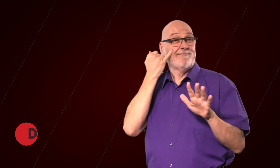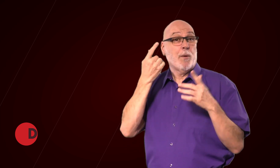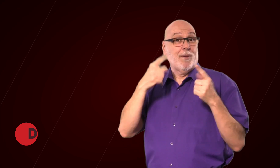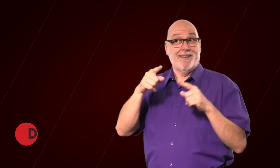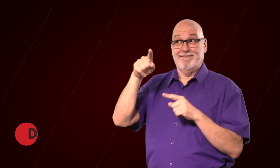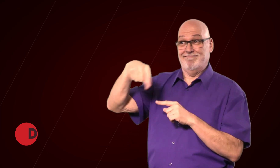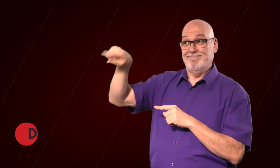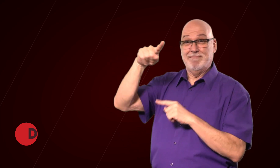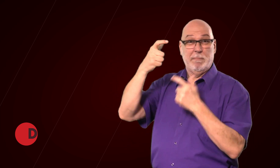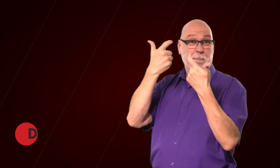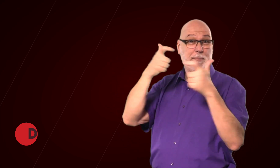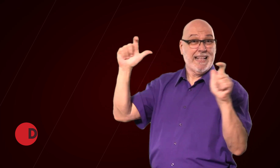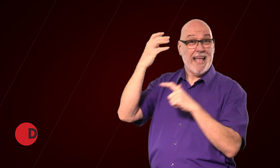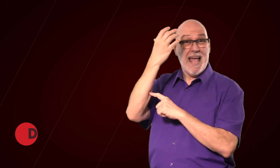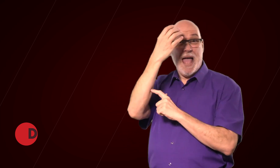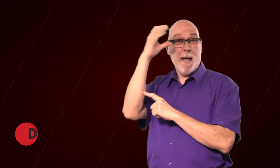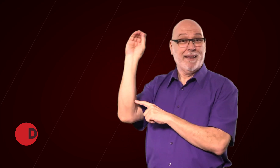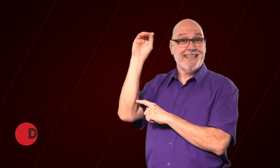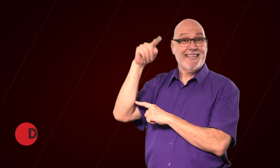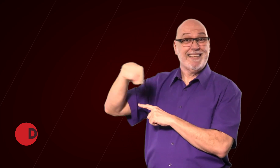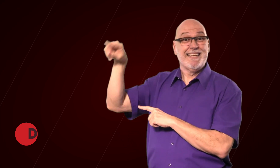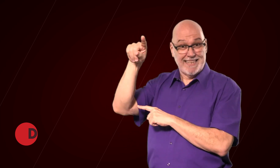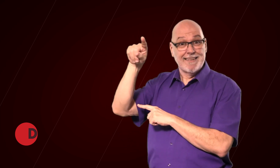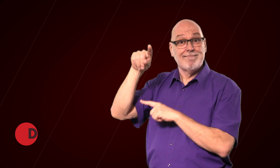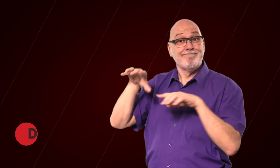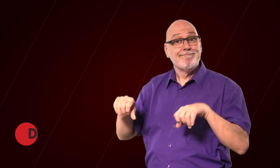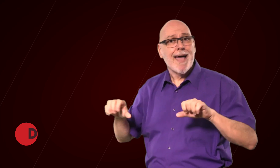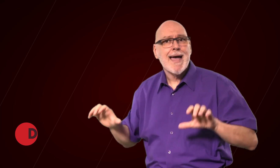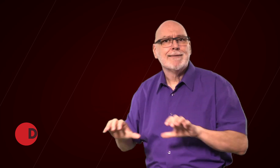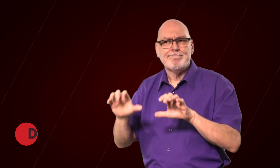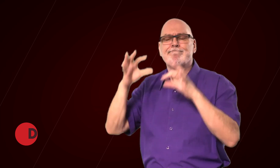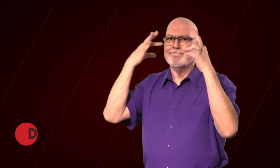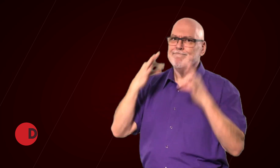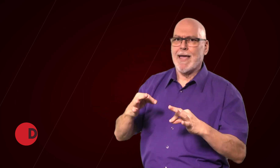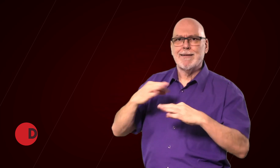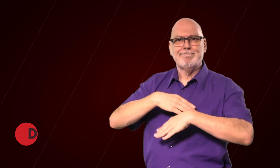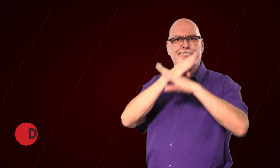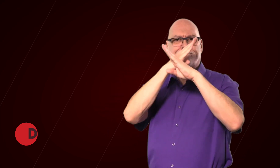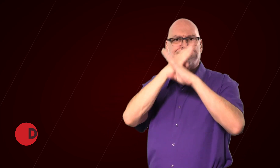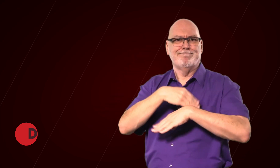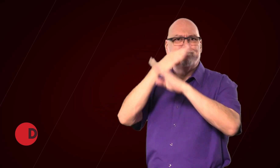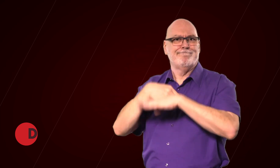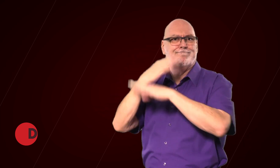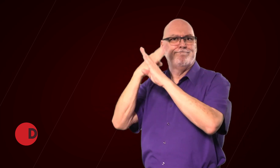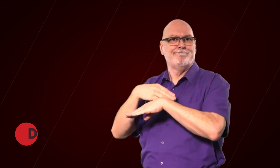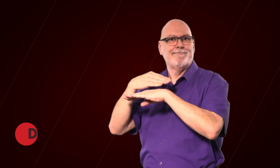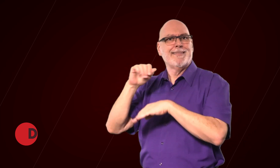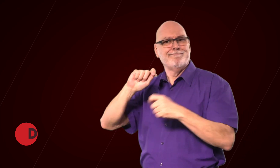When big name companies take action to remove barriers and make something